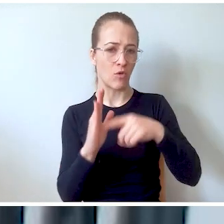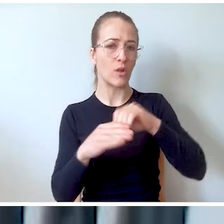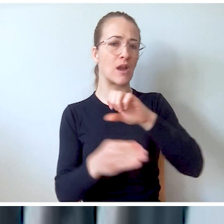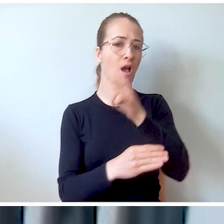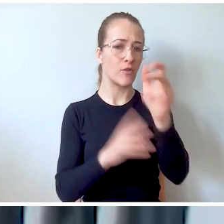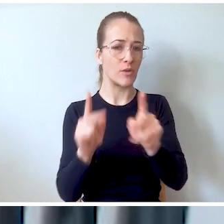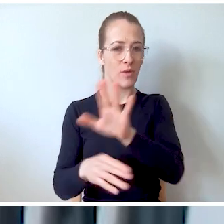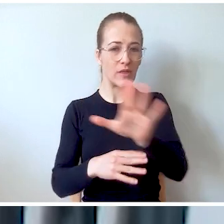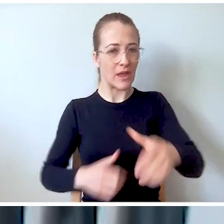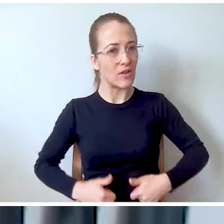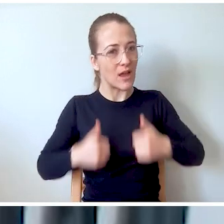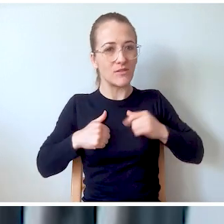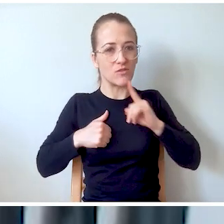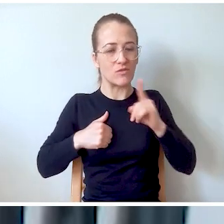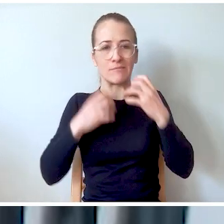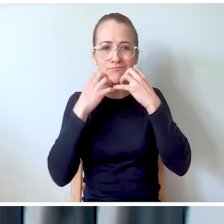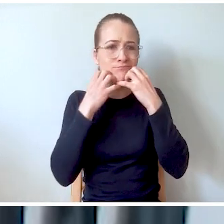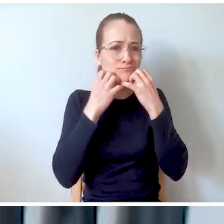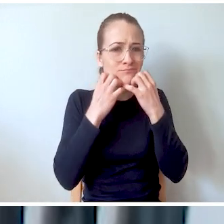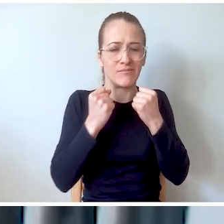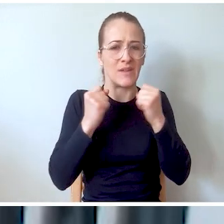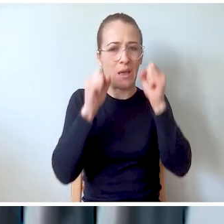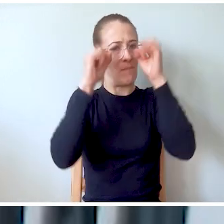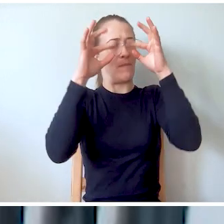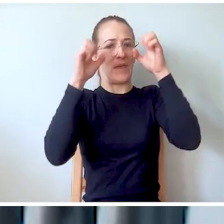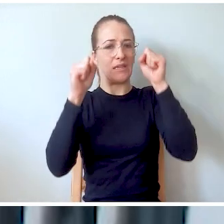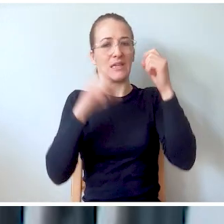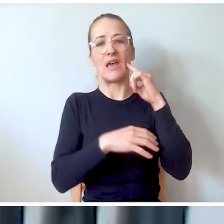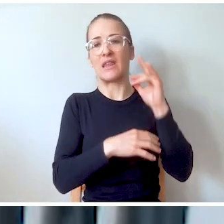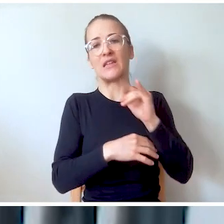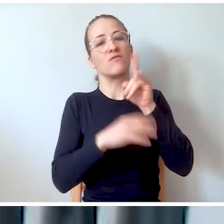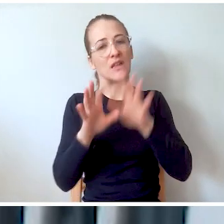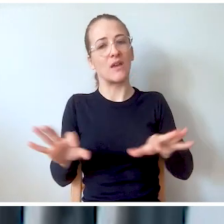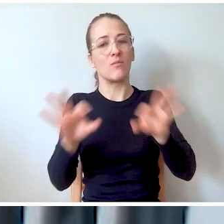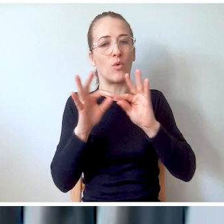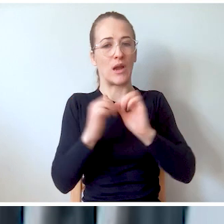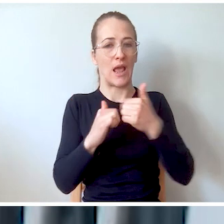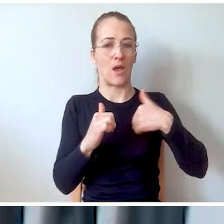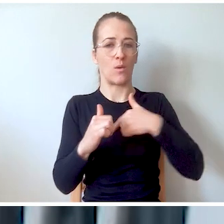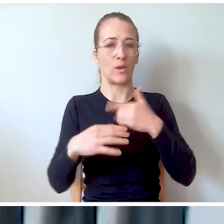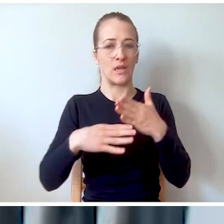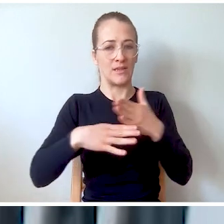and that is so valuable to me. I think that's really, I think that's very important in how we share our lives